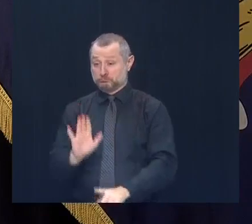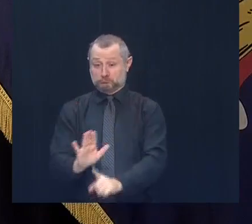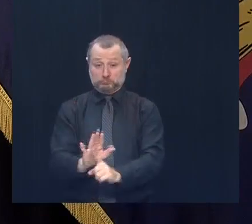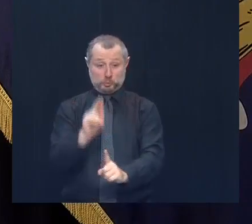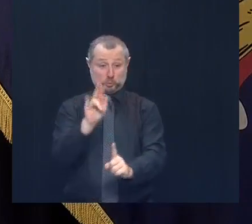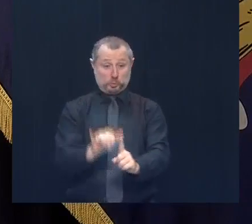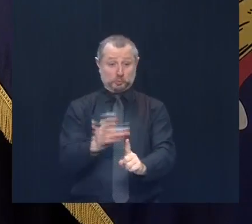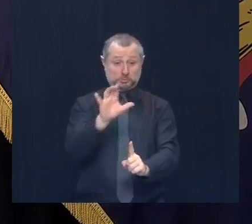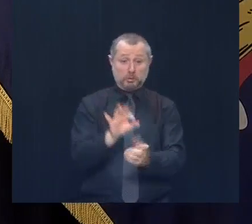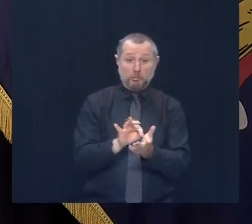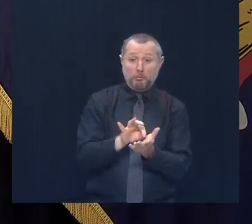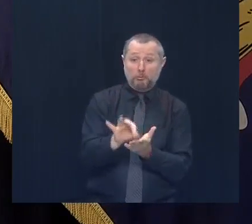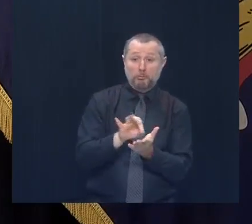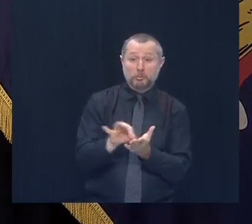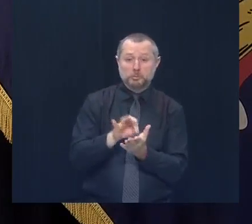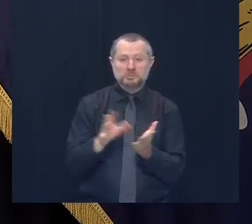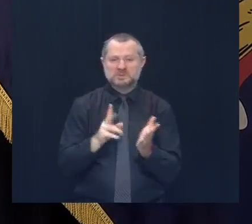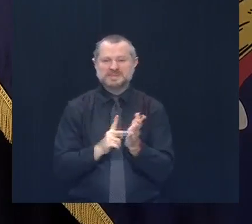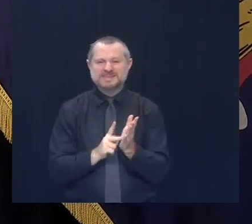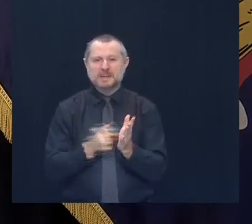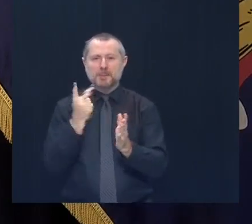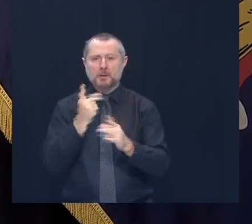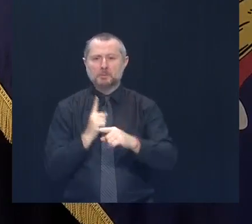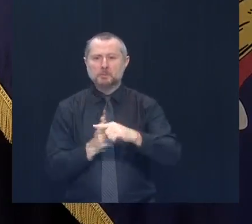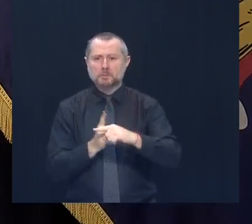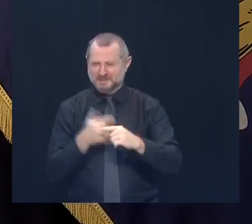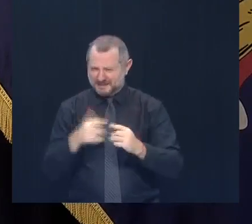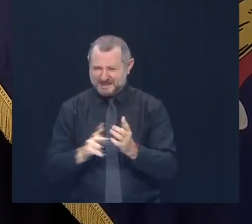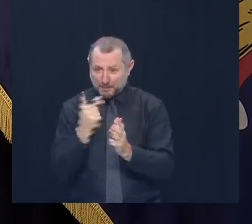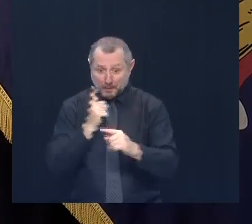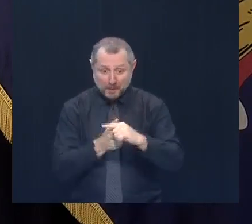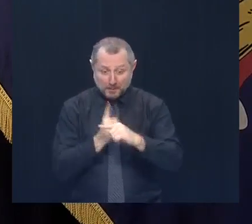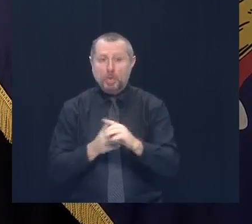l-?A%9 THE TESTING AND THIS GETS INTO THE WEEDS BECAUSE DIFFERENTq SCIENTISTS HAVE DIFFERENT Cá' CF1 O METHODS.